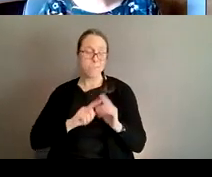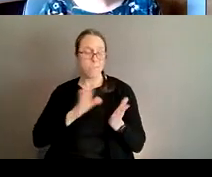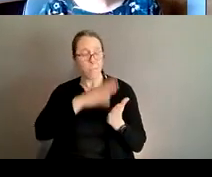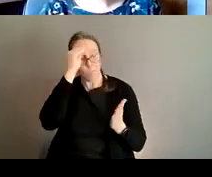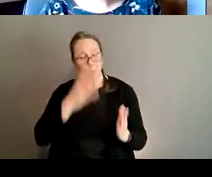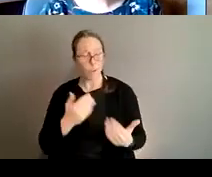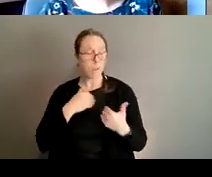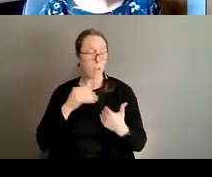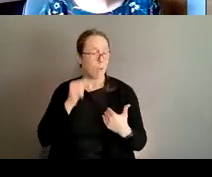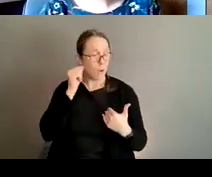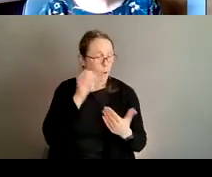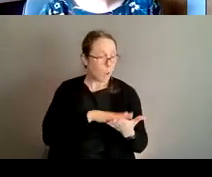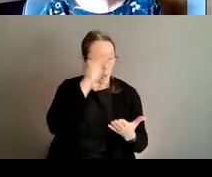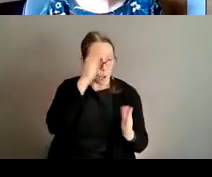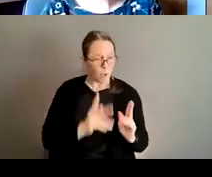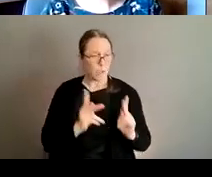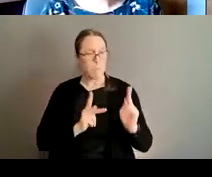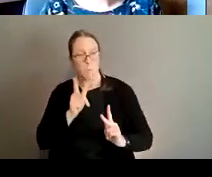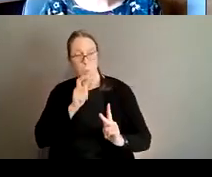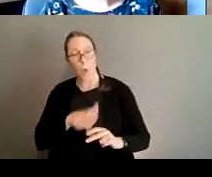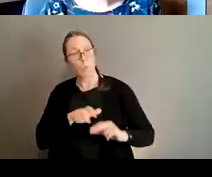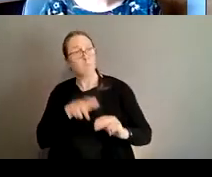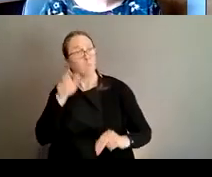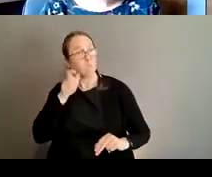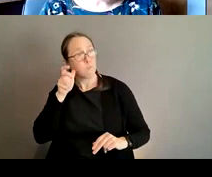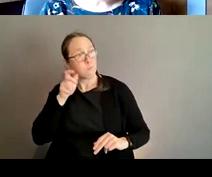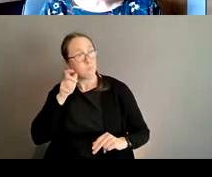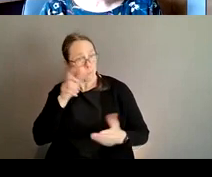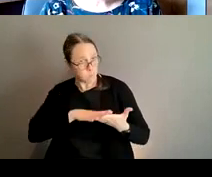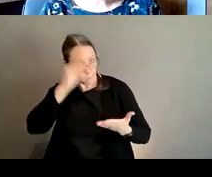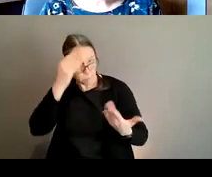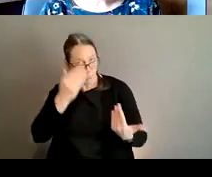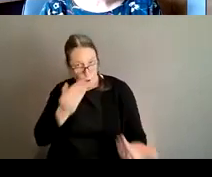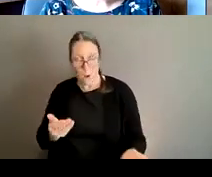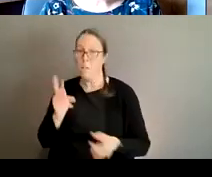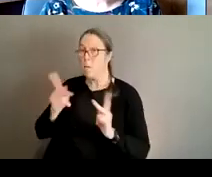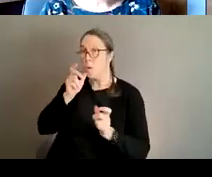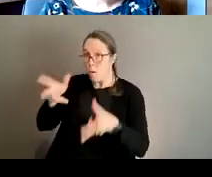learners. People who learn best by listening. We have visual learners or people who learn